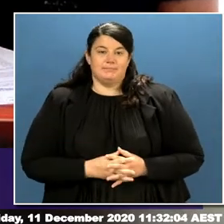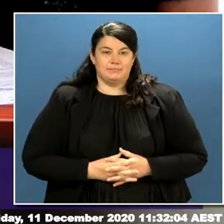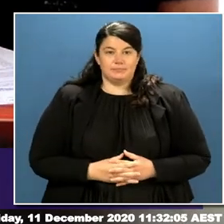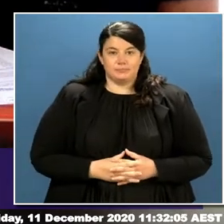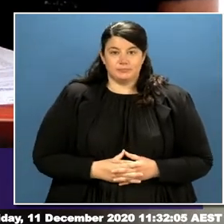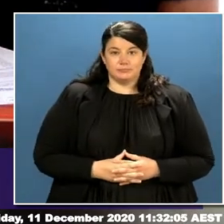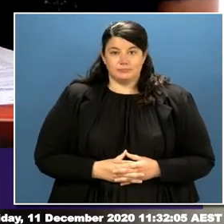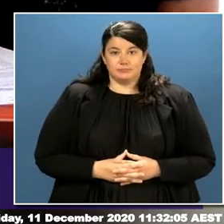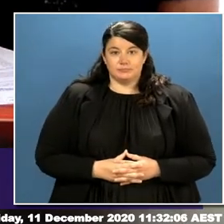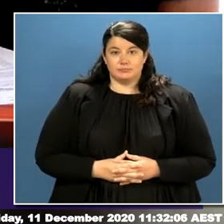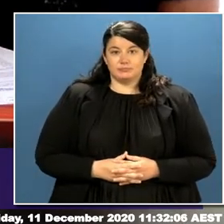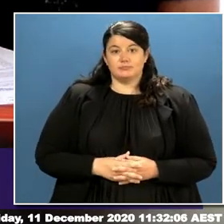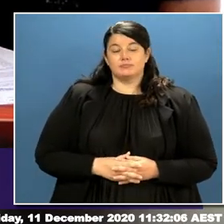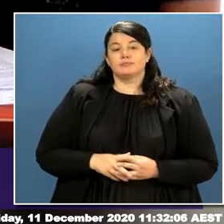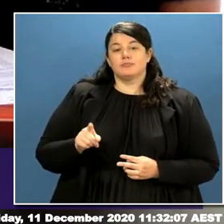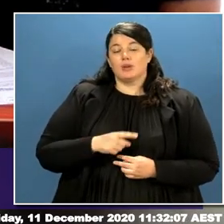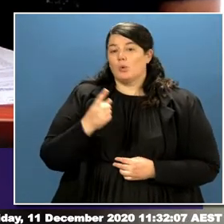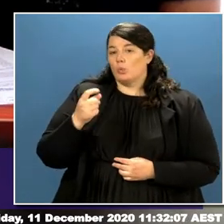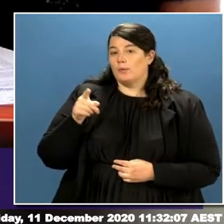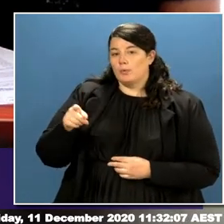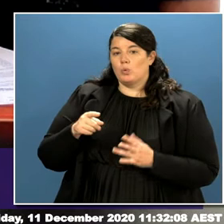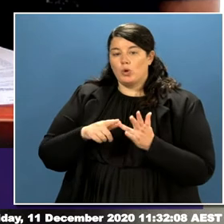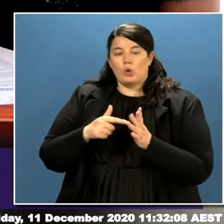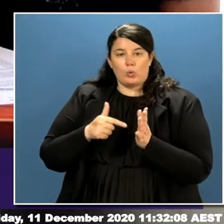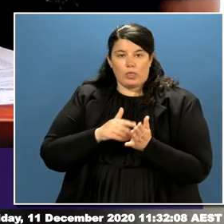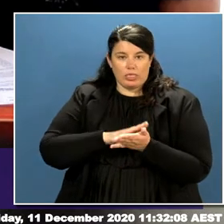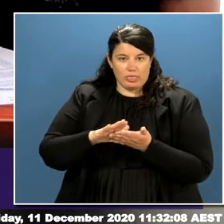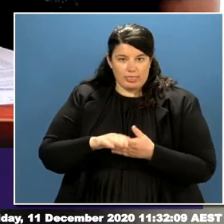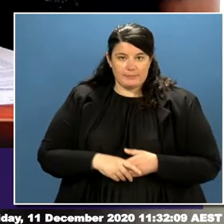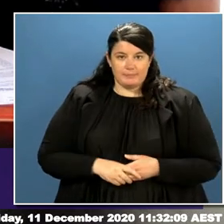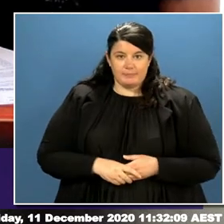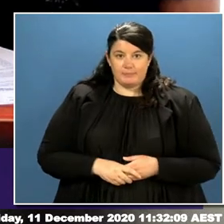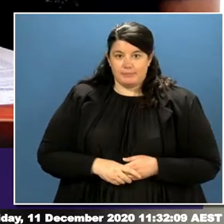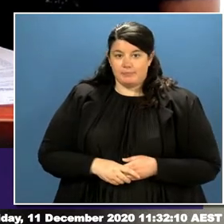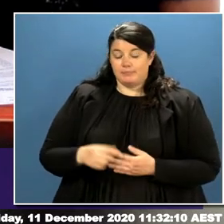And Ms Agnew, I will now read the oath. I will read you the oath.